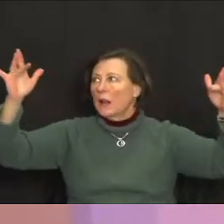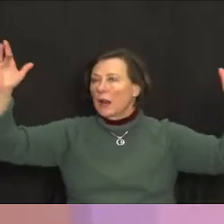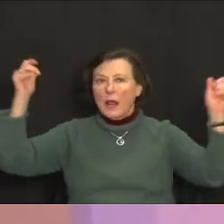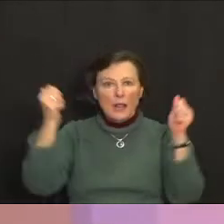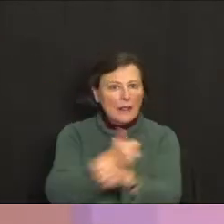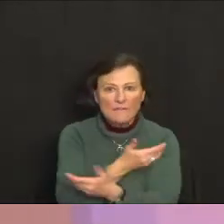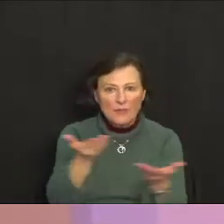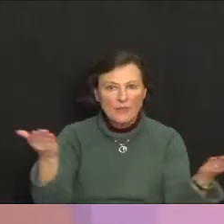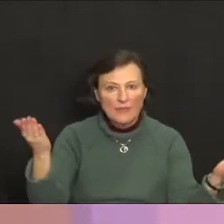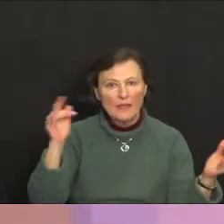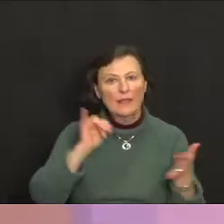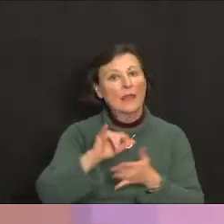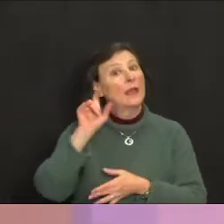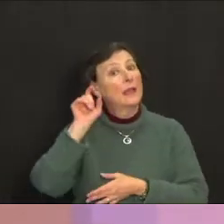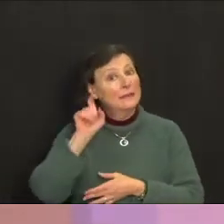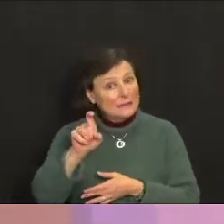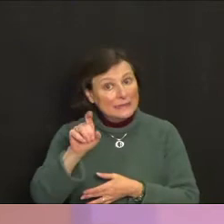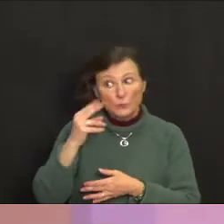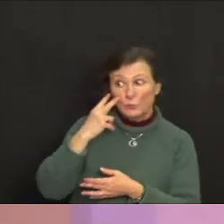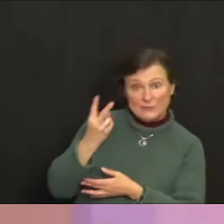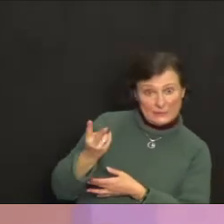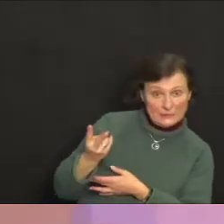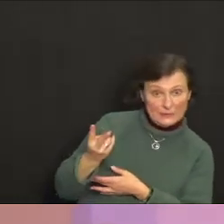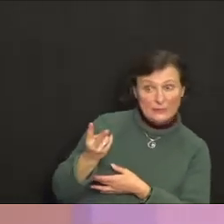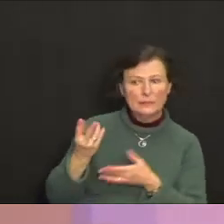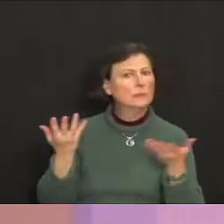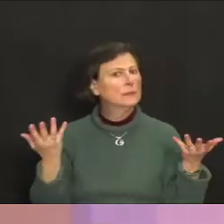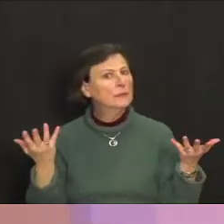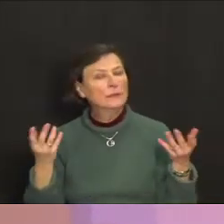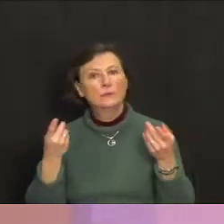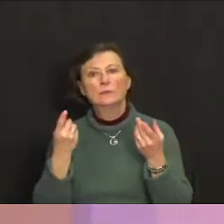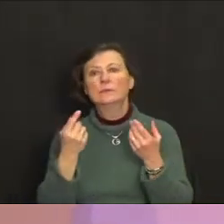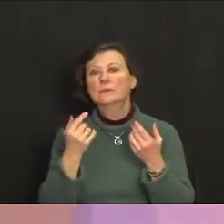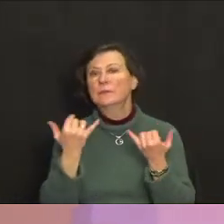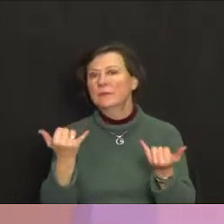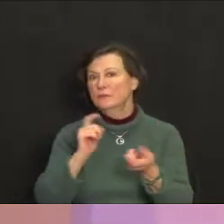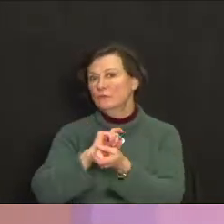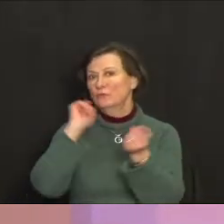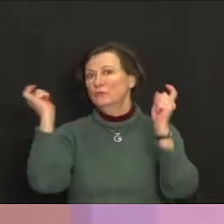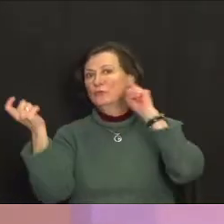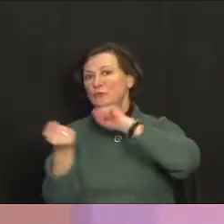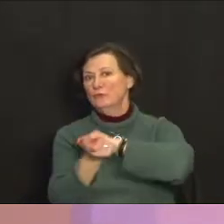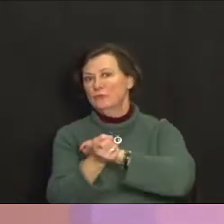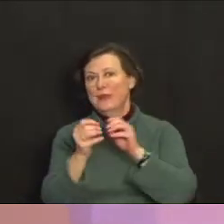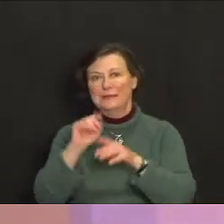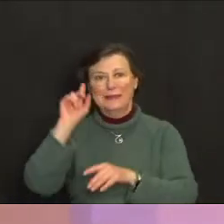that needs to be seen, so too, this change in administration in our government does